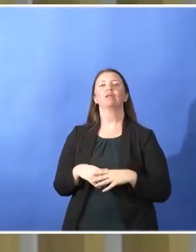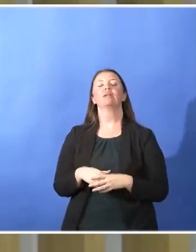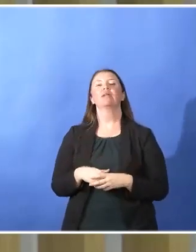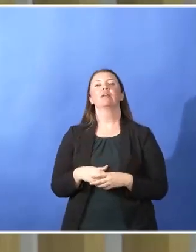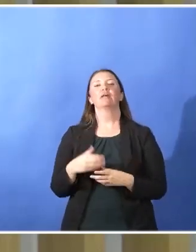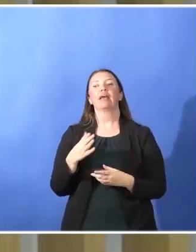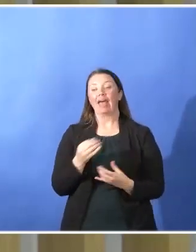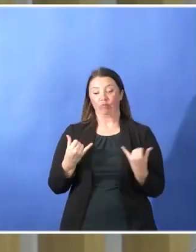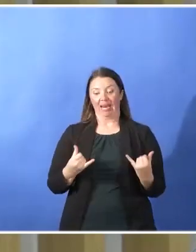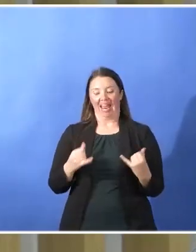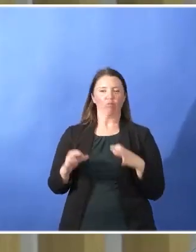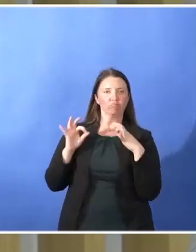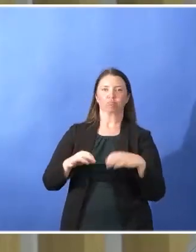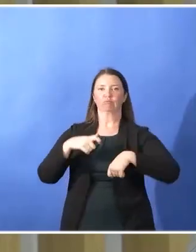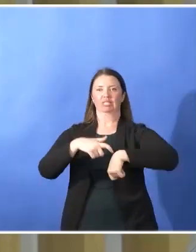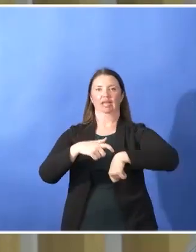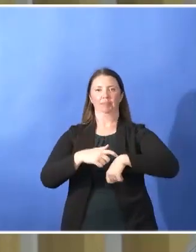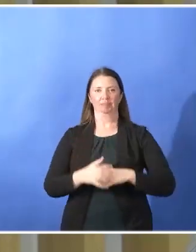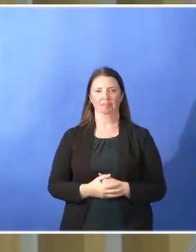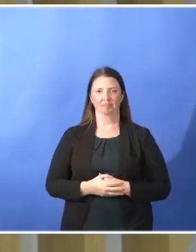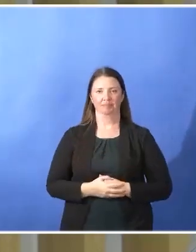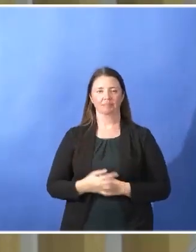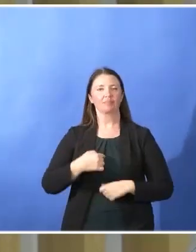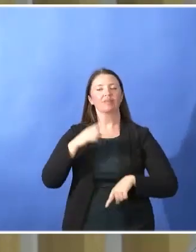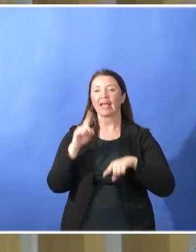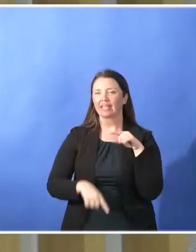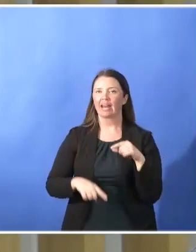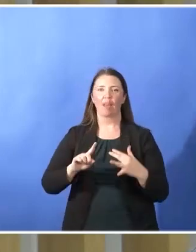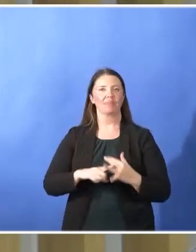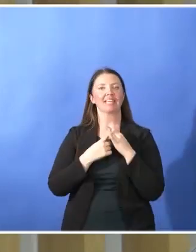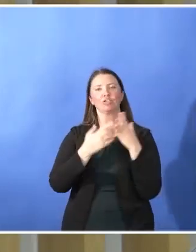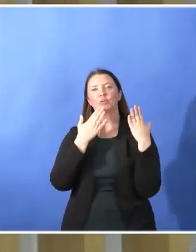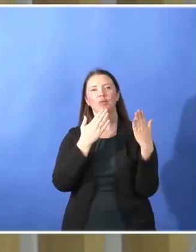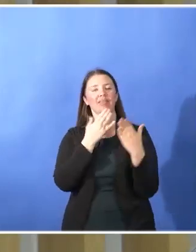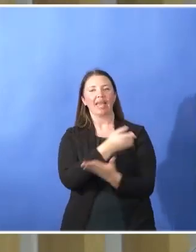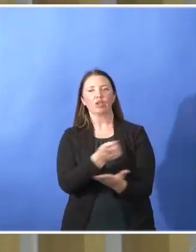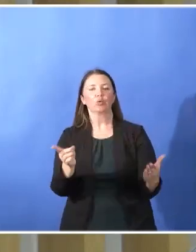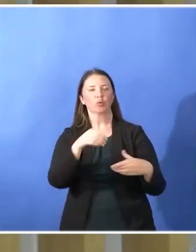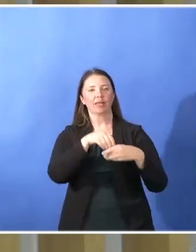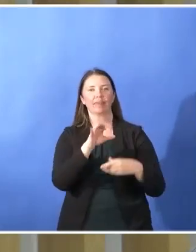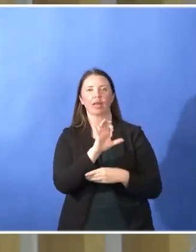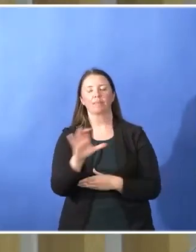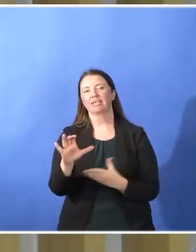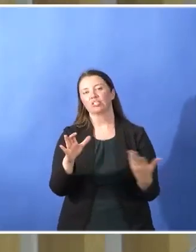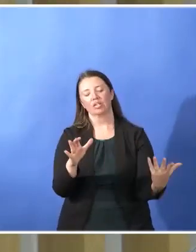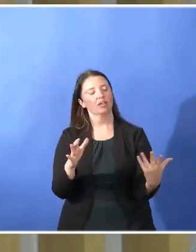I CANNOT BEGIN TO THANK ENOUGH THOSE IN THE COMMISSION WHO HAVE WORKED ON THIS ITEM. MY SINCERE THANKS TO THE